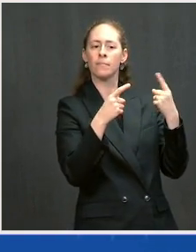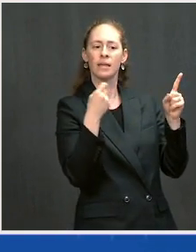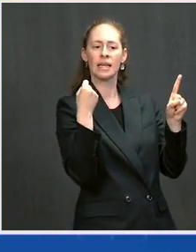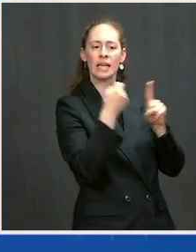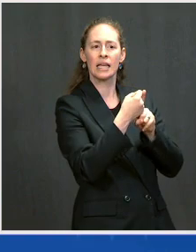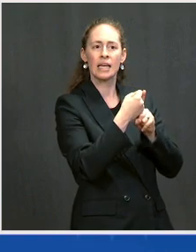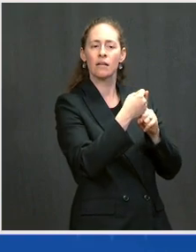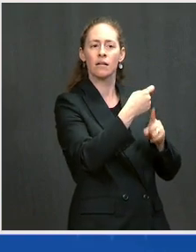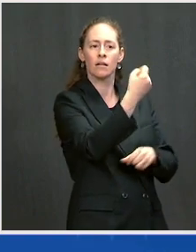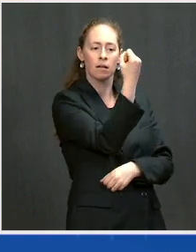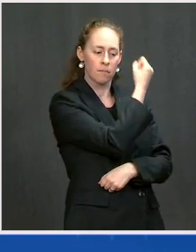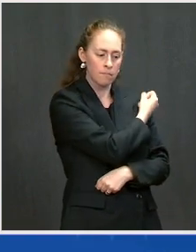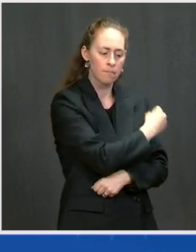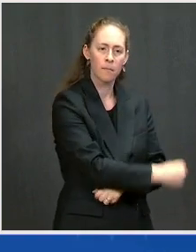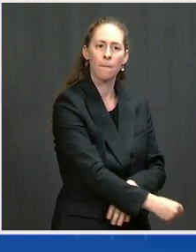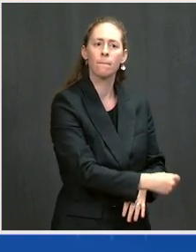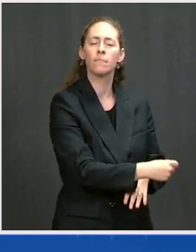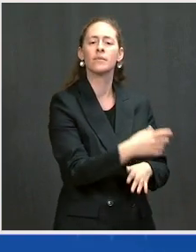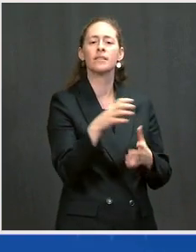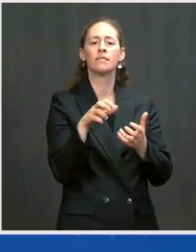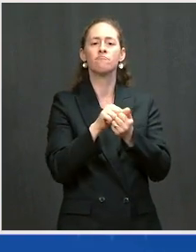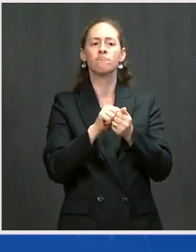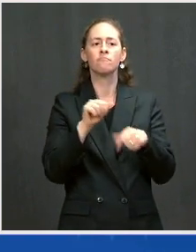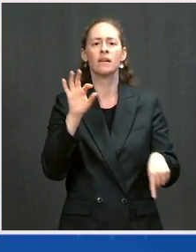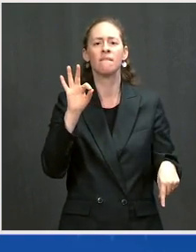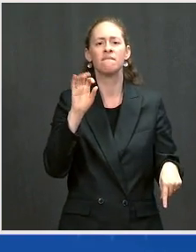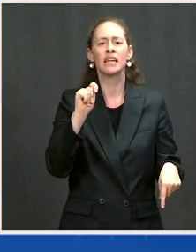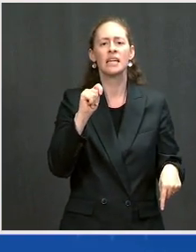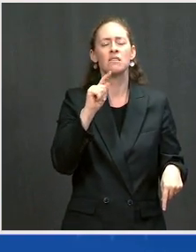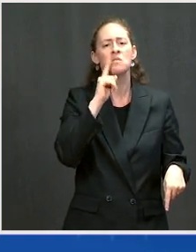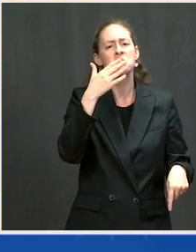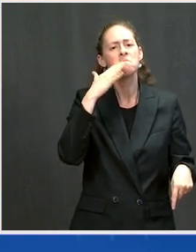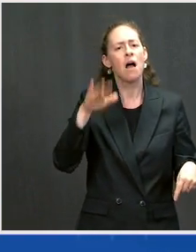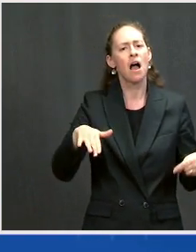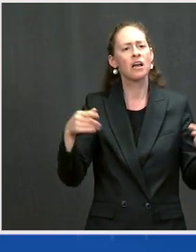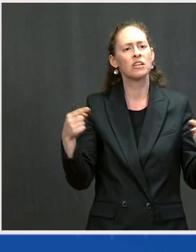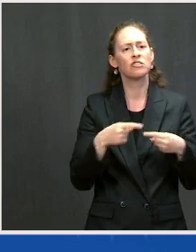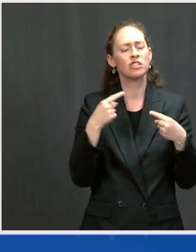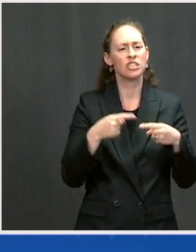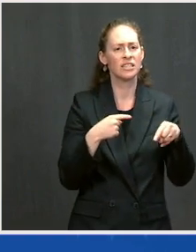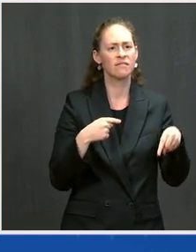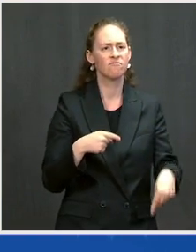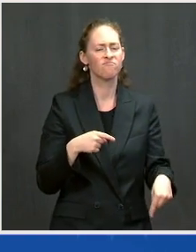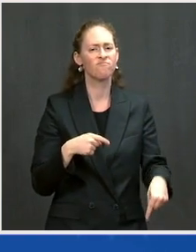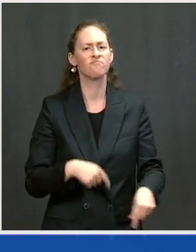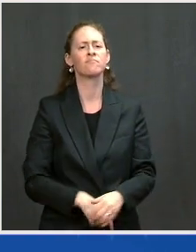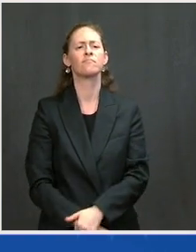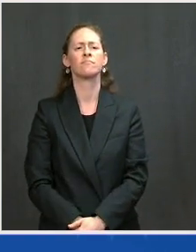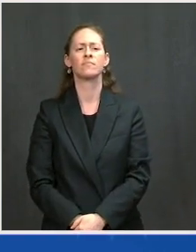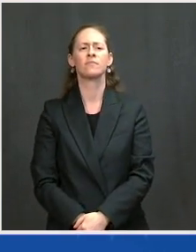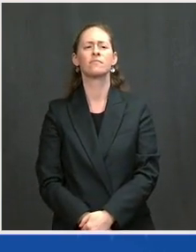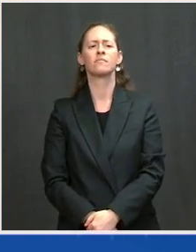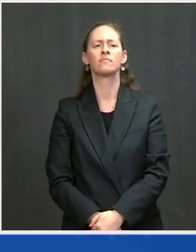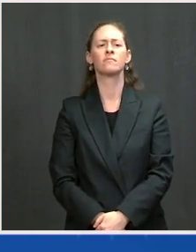and he himself was badly wounded. He ordered one of his men who found him on the ground to leave him behind.